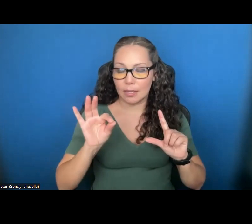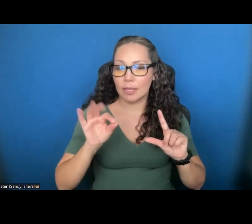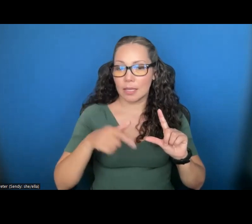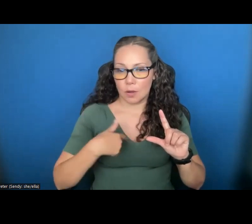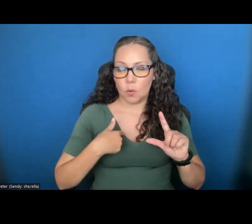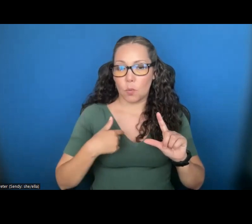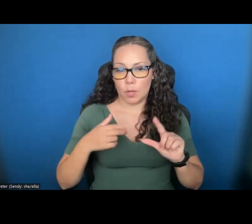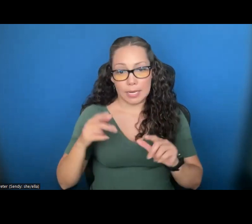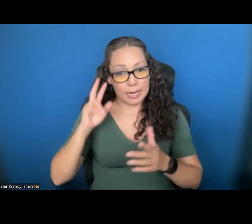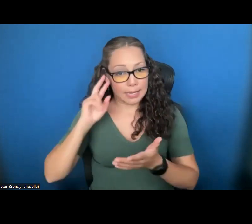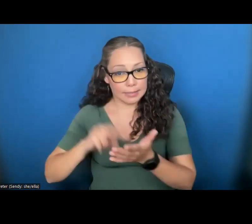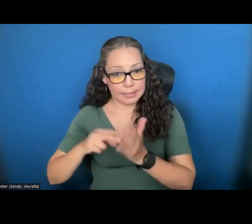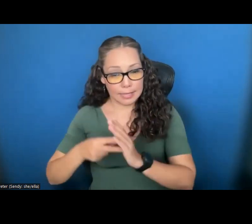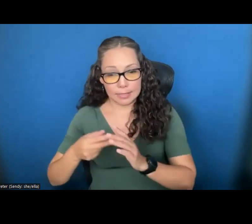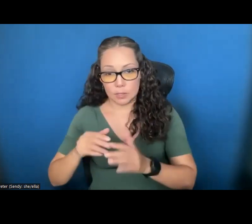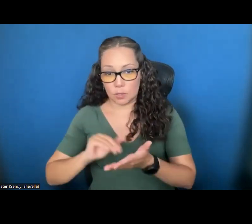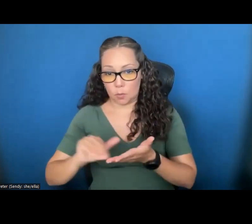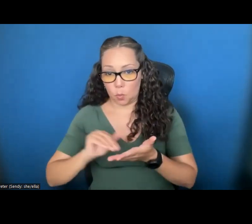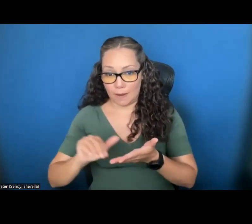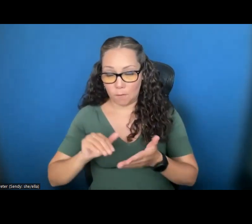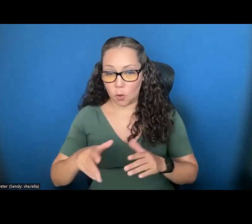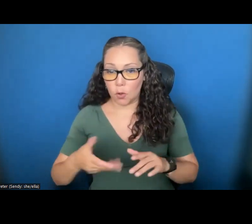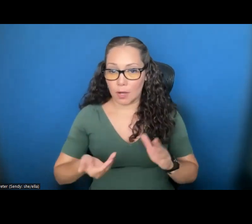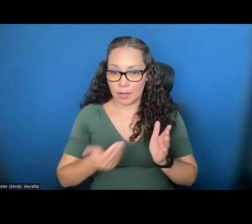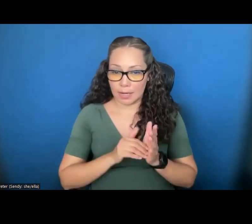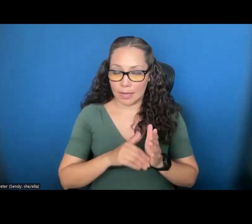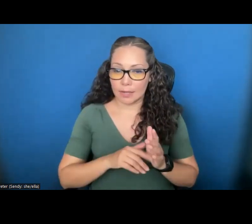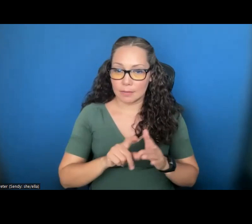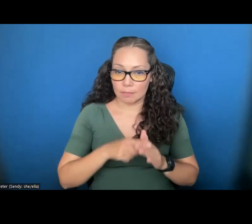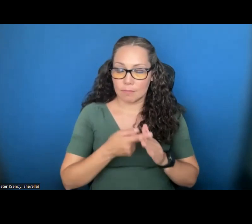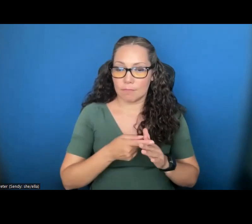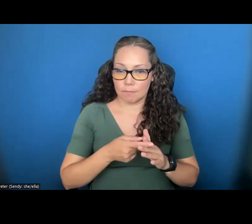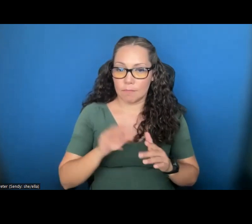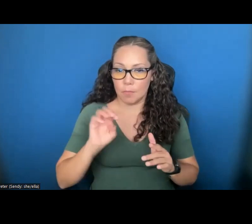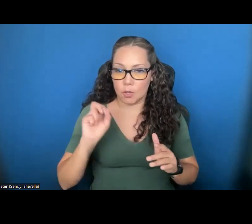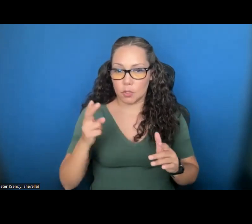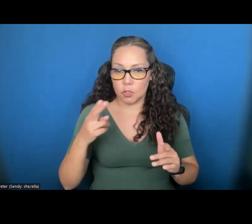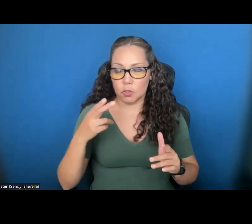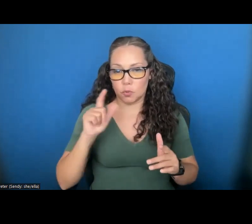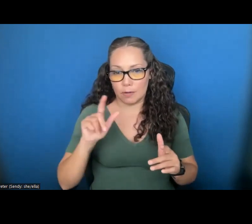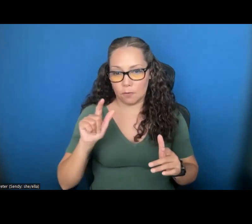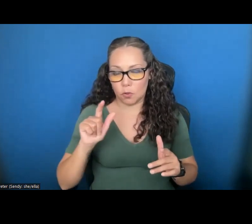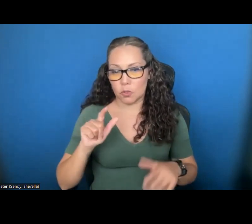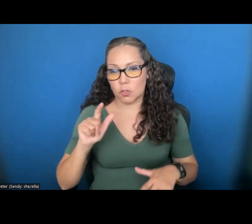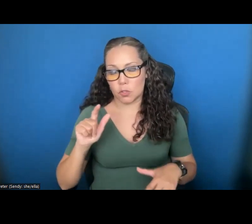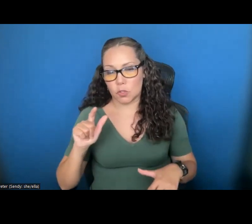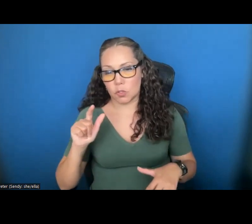five-year waiver term beginning March 1st 2024 CMS advised dhcs to only include technical or